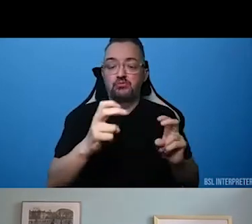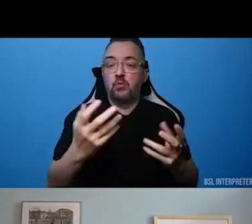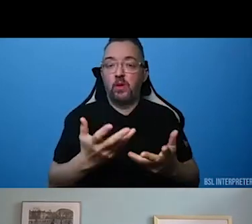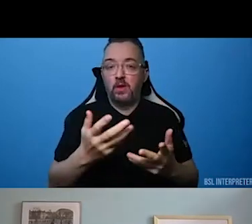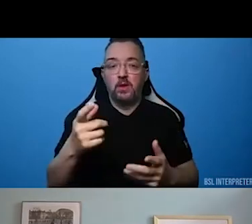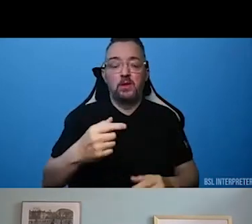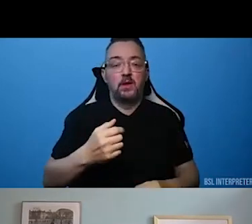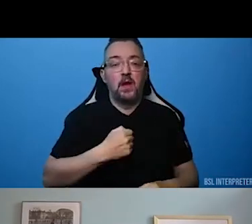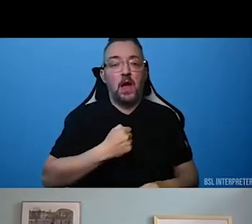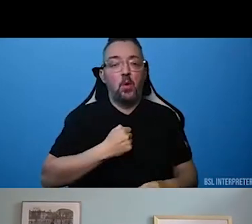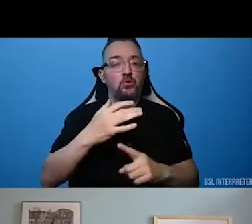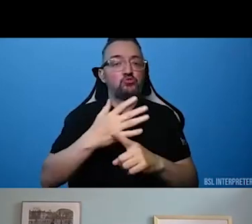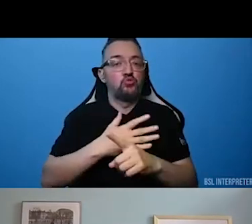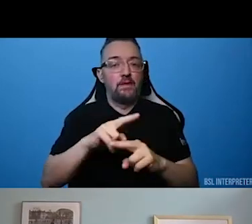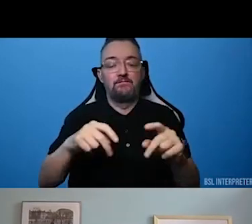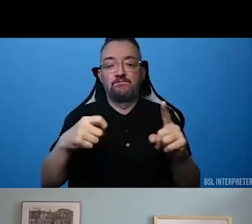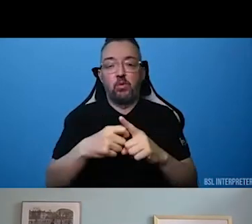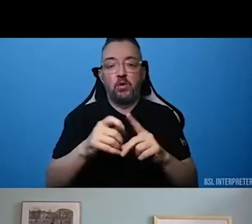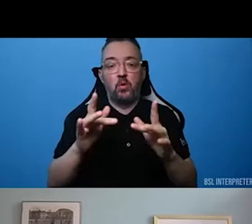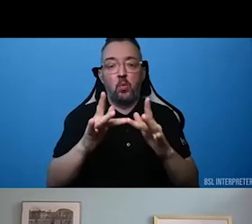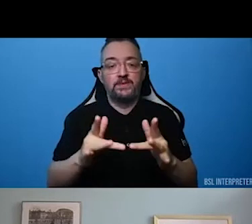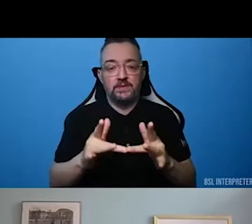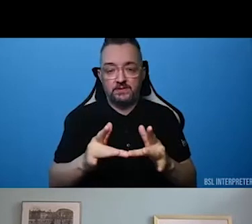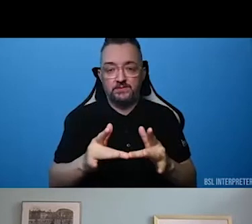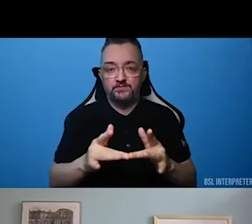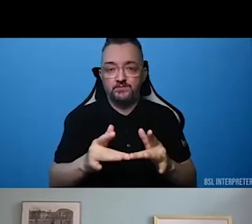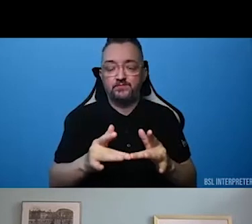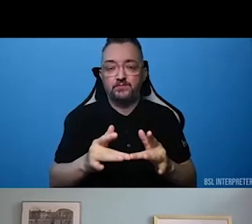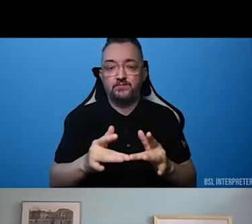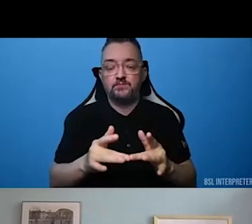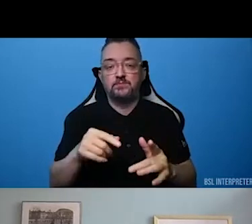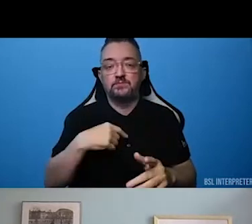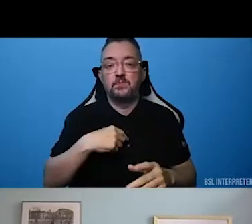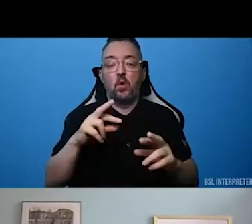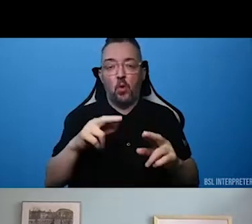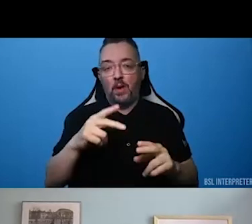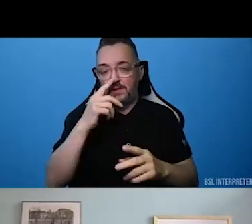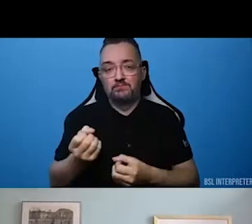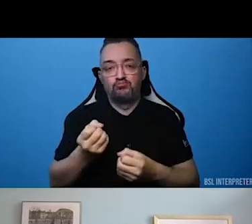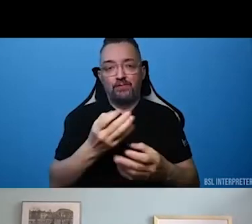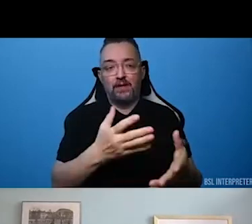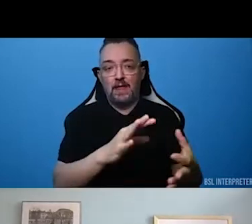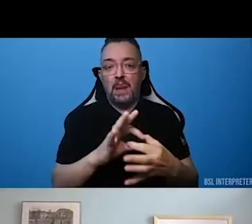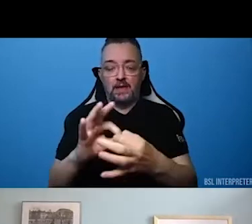Our Stories Falkirk website. Which I hope to provide a link to as well.